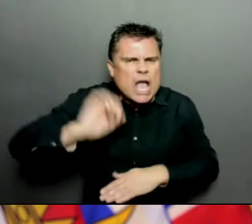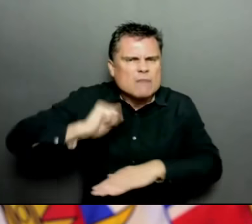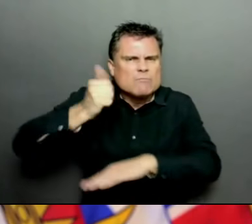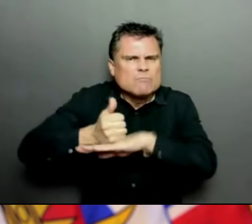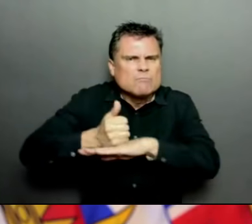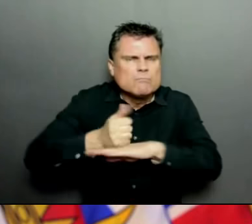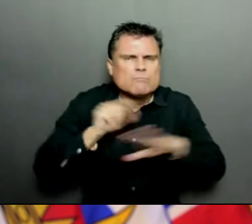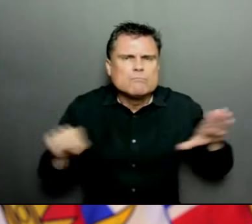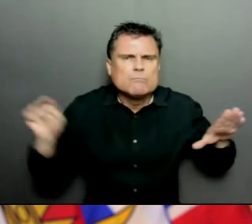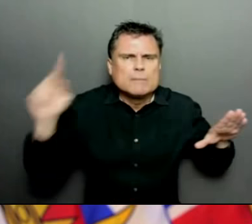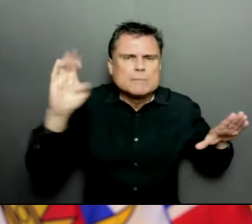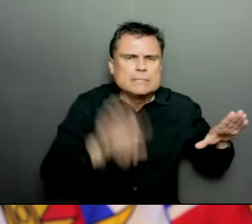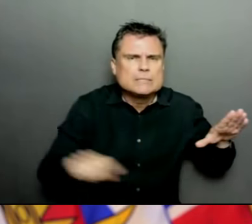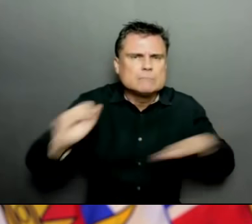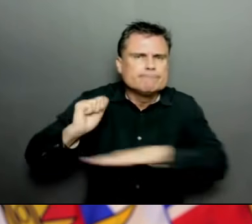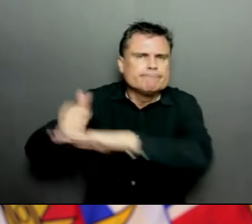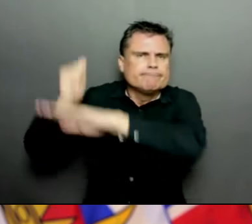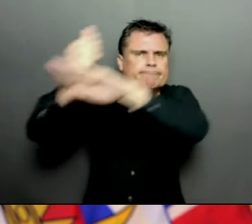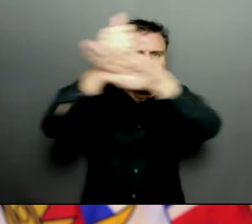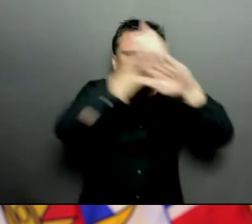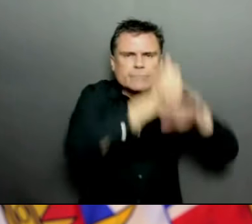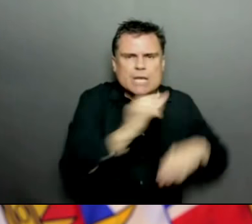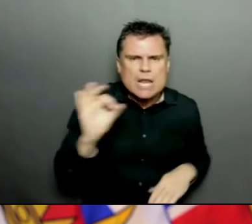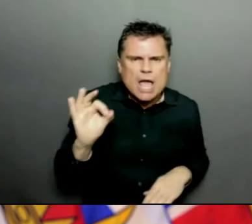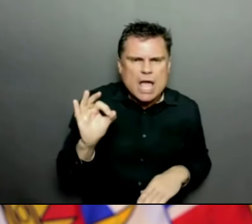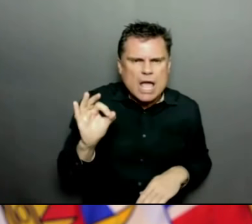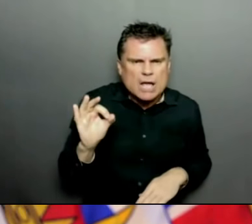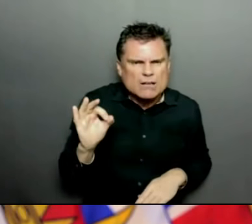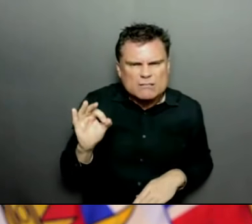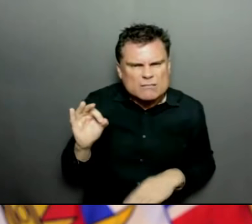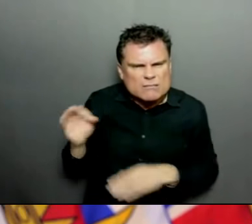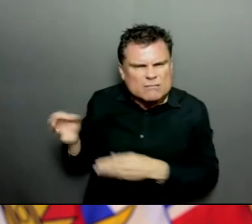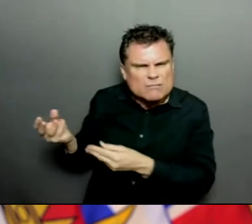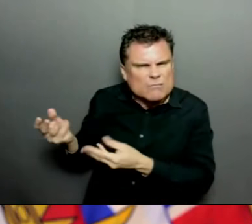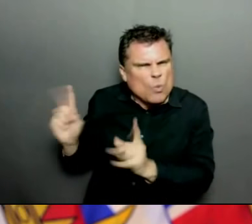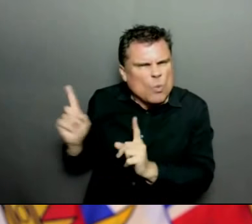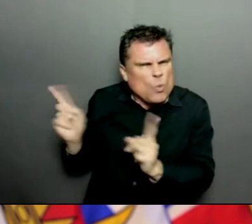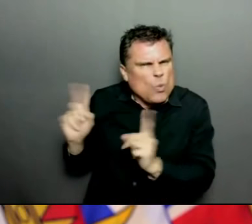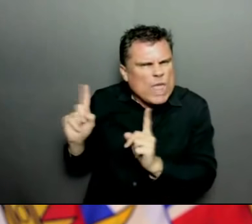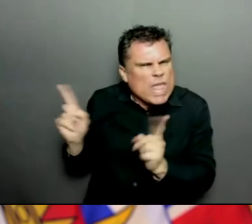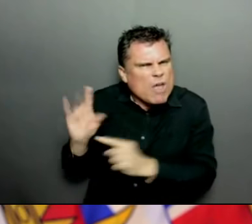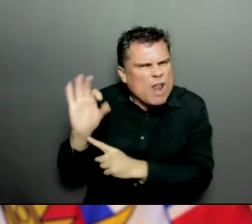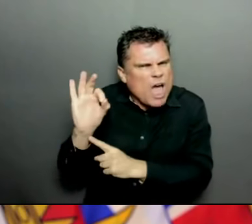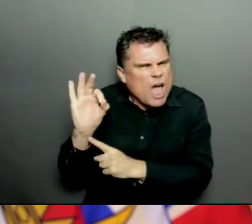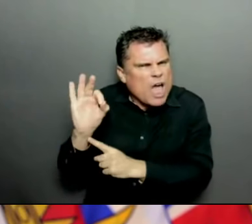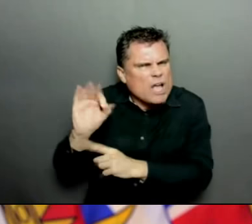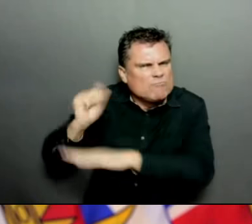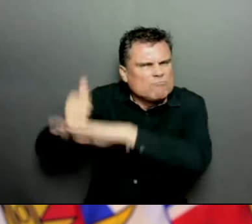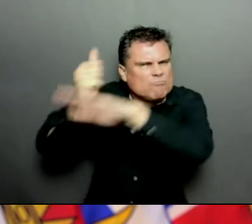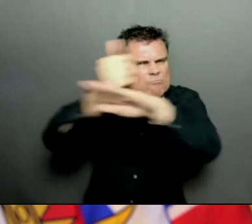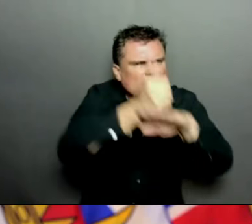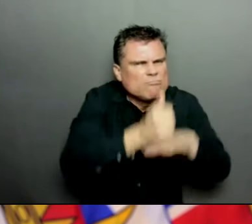can make it an indication of what those sites are? Particularly, I am hoping to